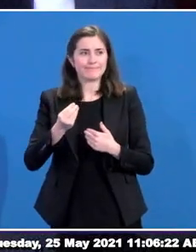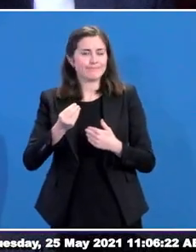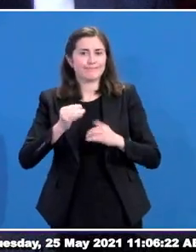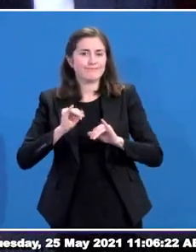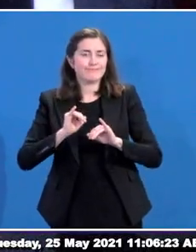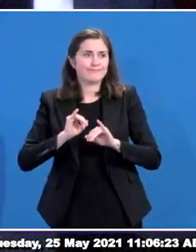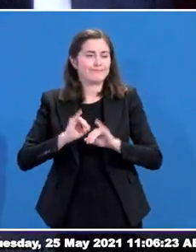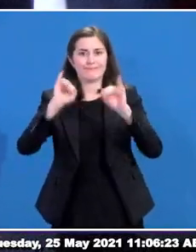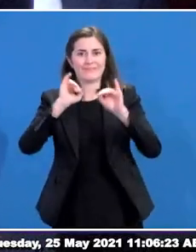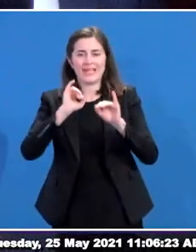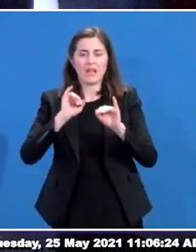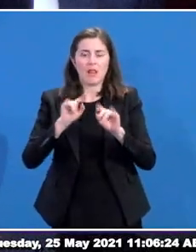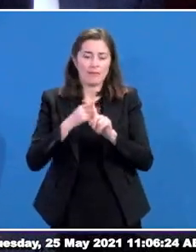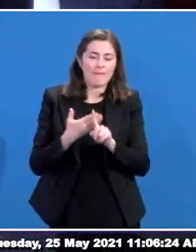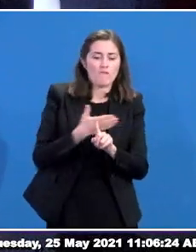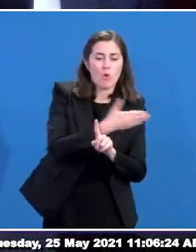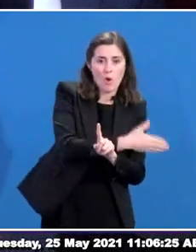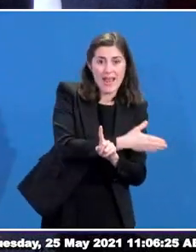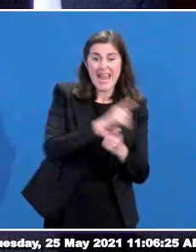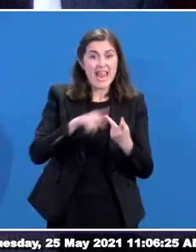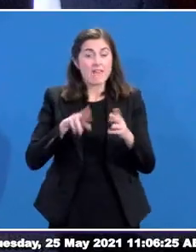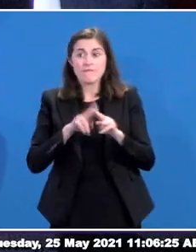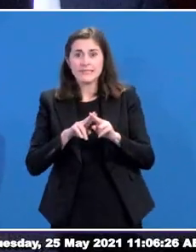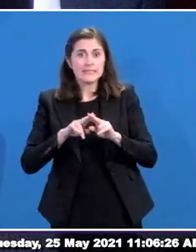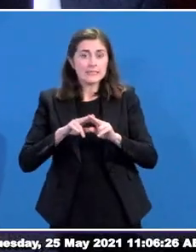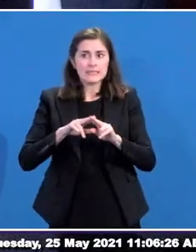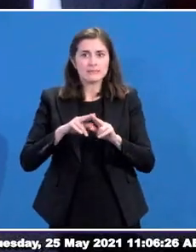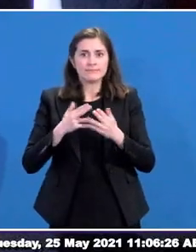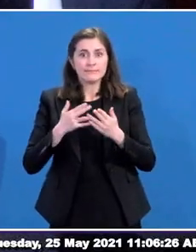they won't assist in the smaller things that lead up to that point.